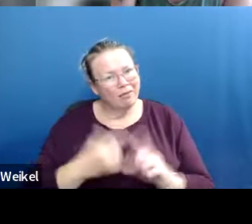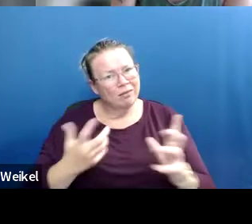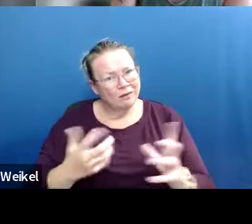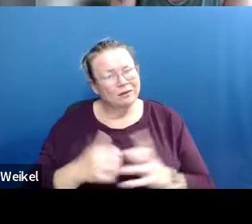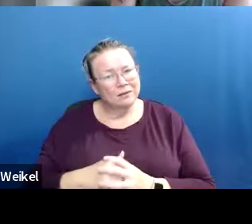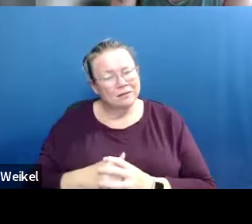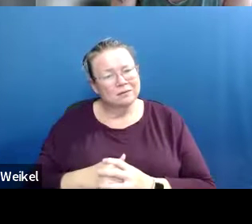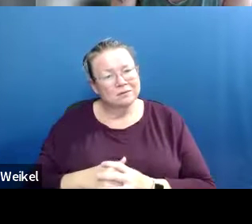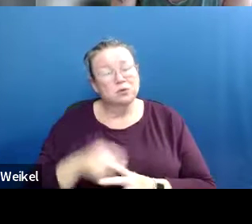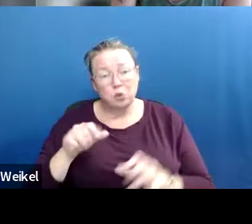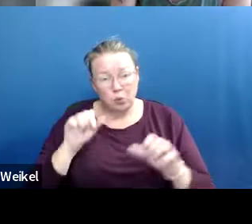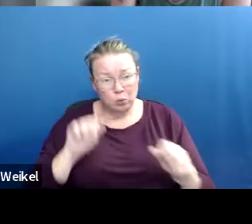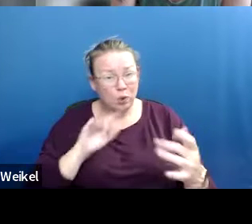Harm (He/Him): so you could outreach to